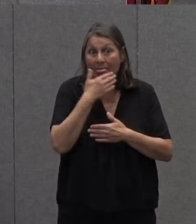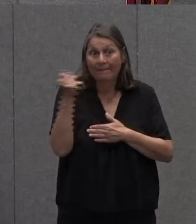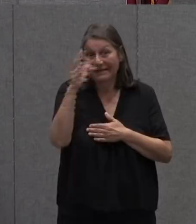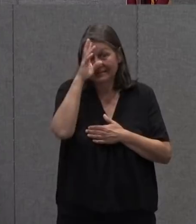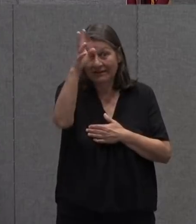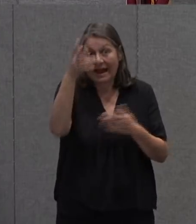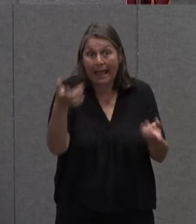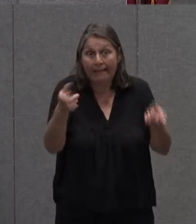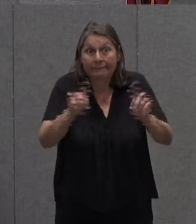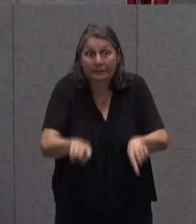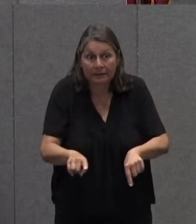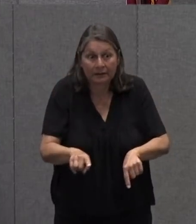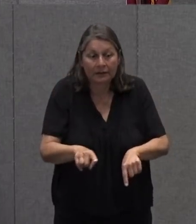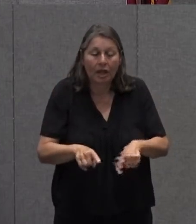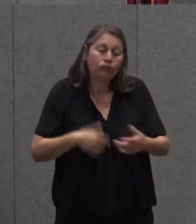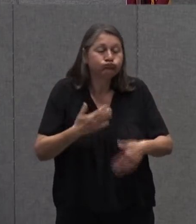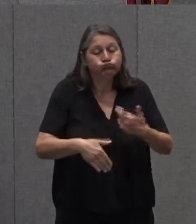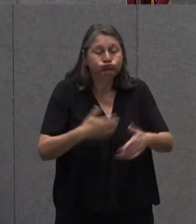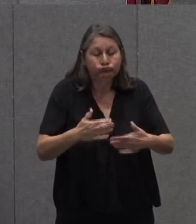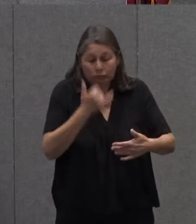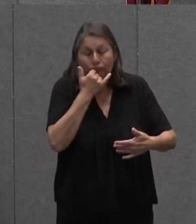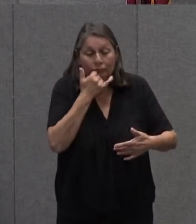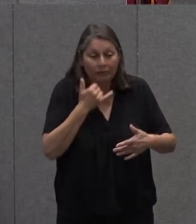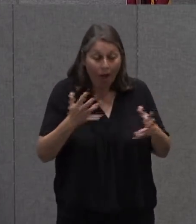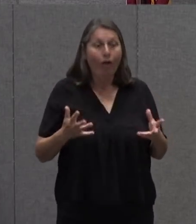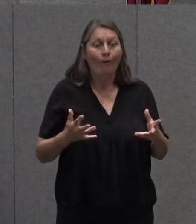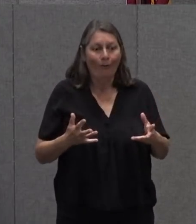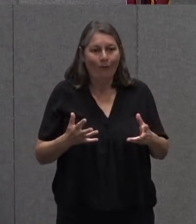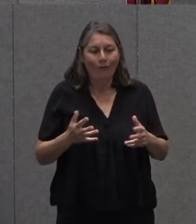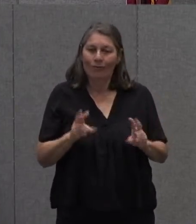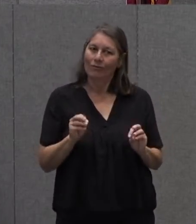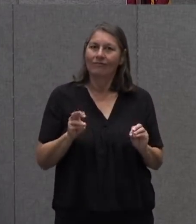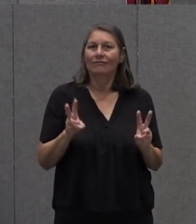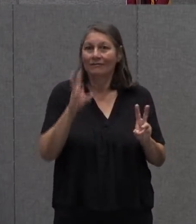because they are an accident, so accidental.